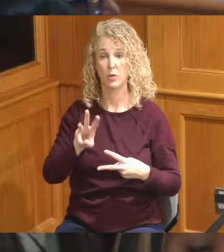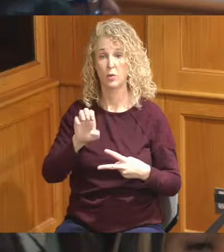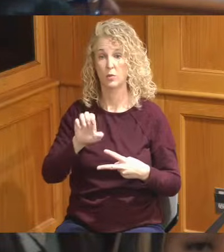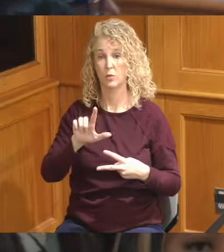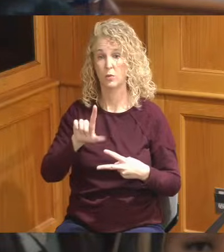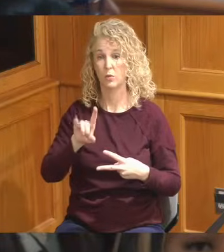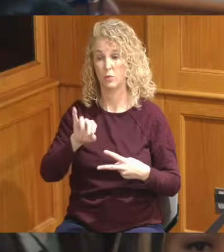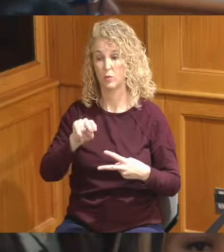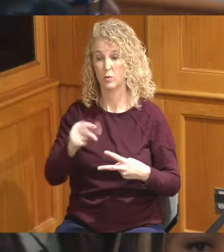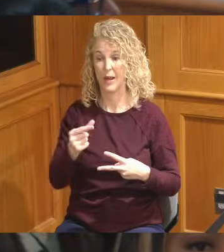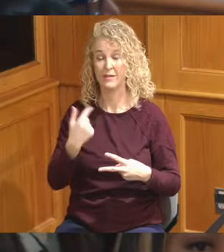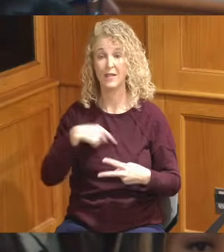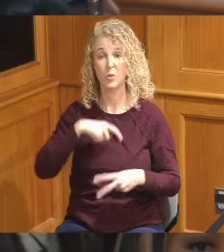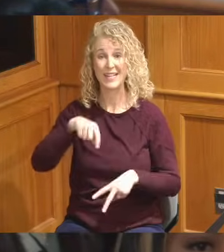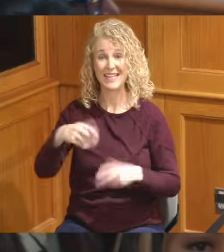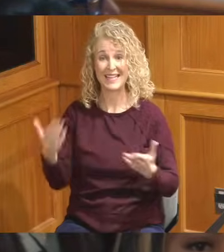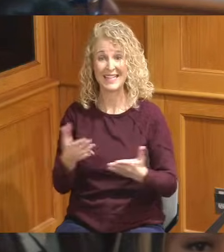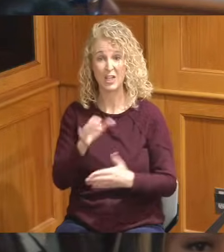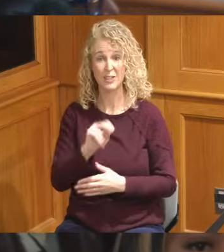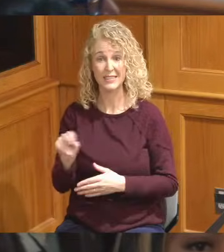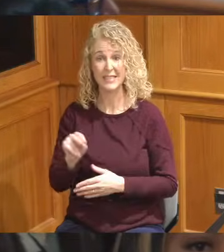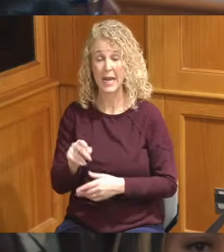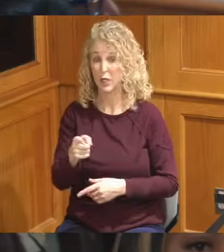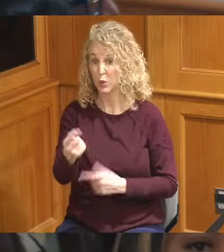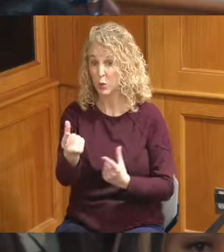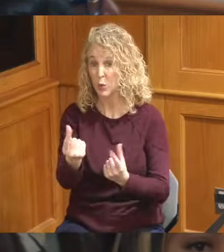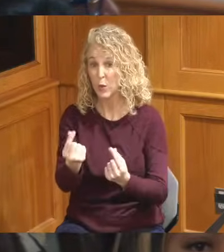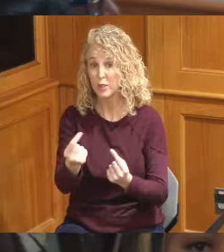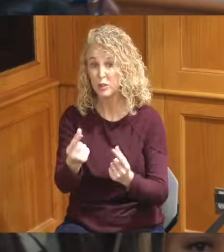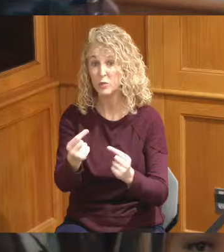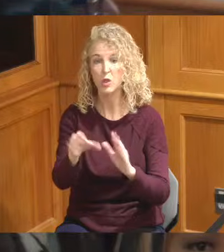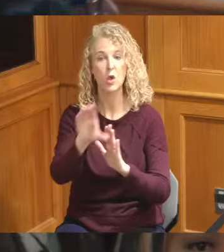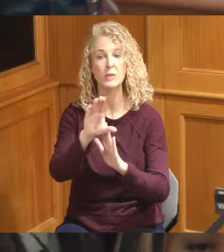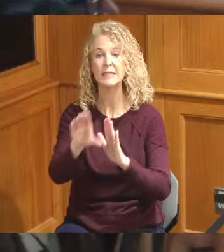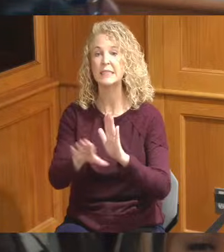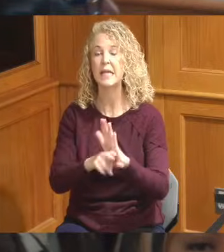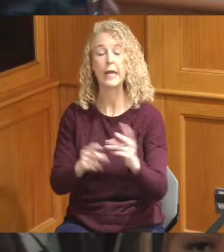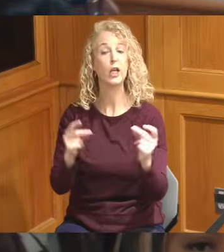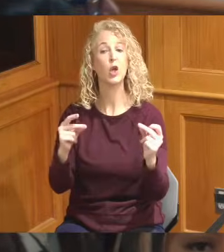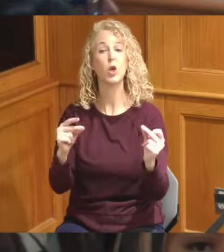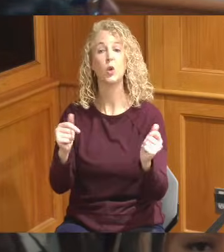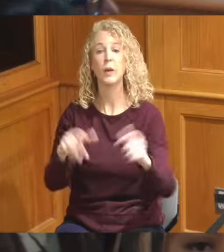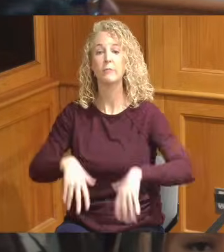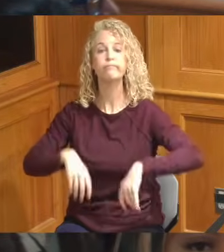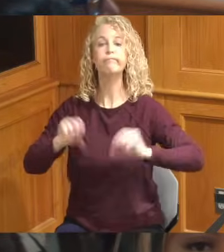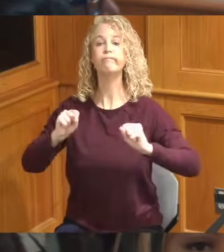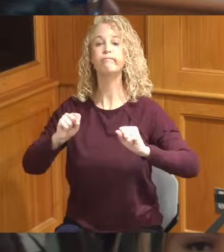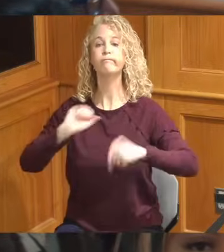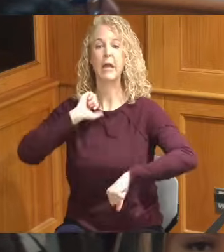that we needed in this community and Cincinnati State stepped right up put a facility in place